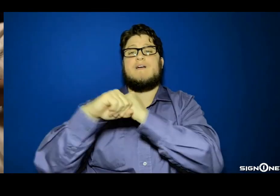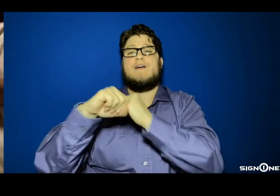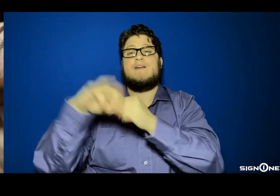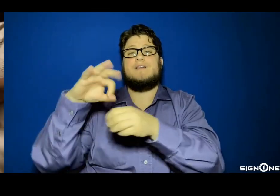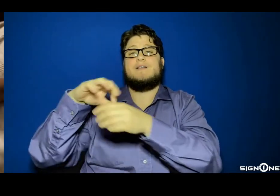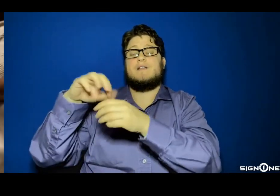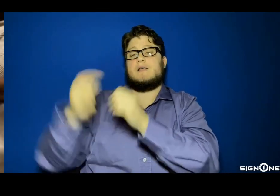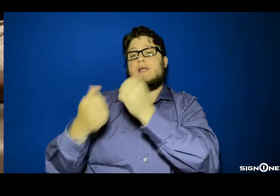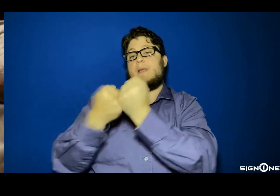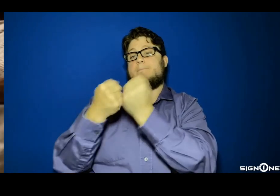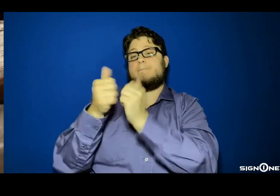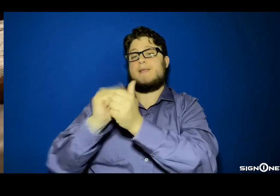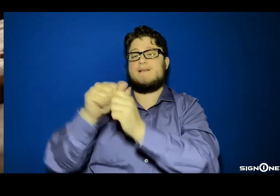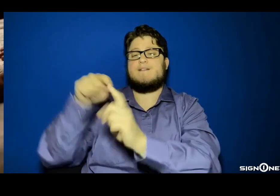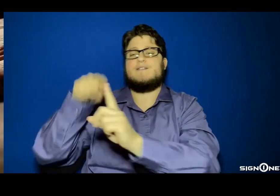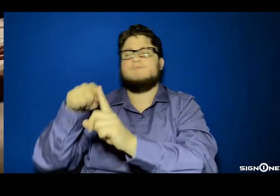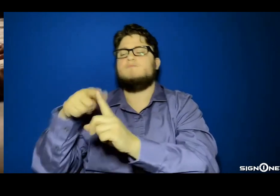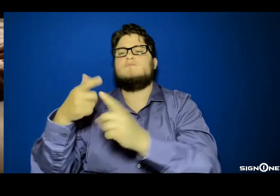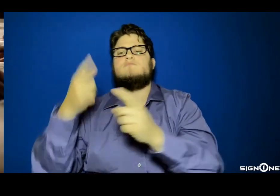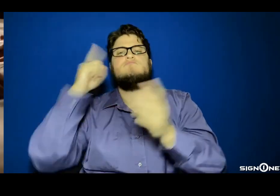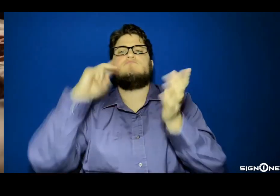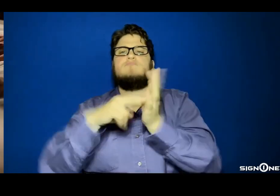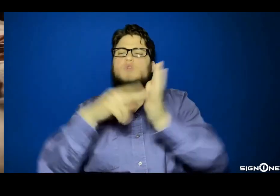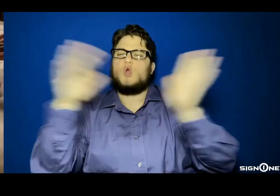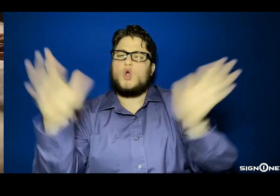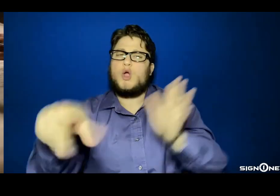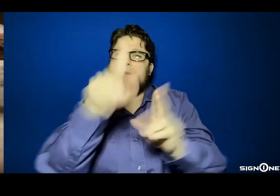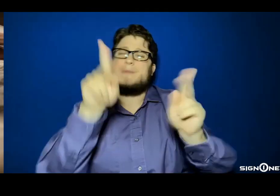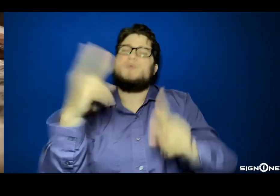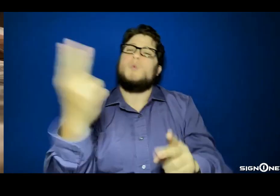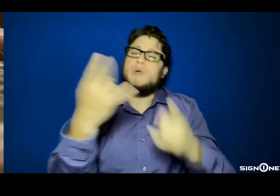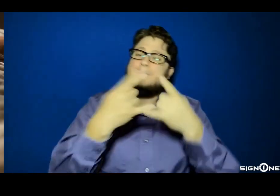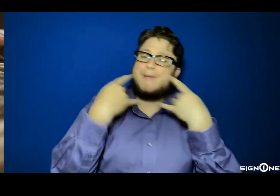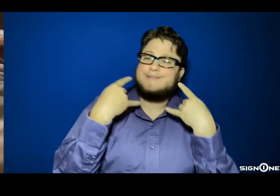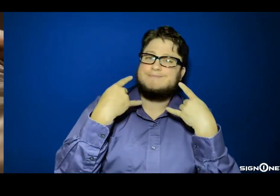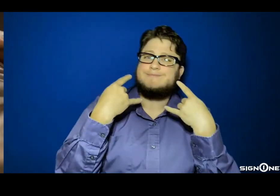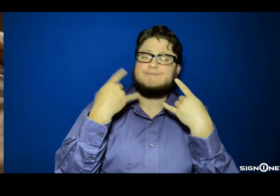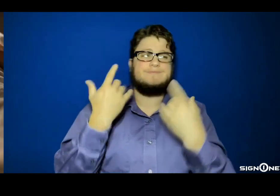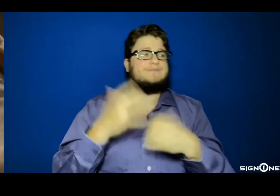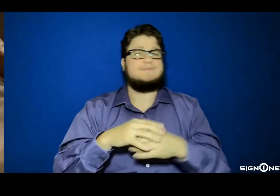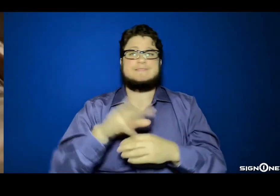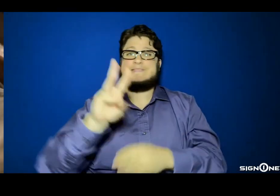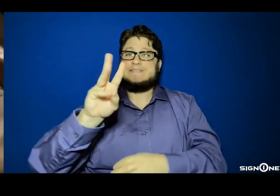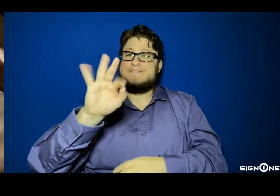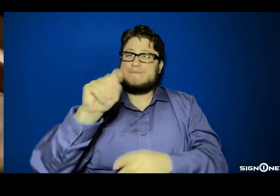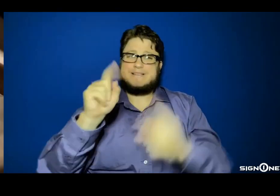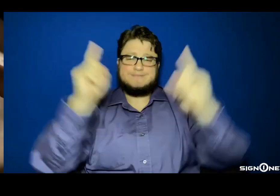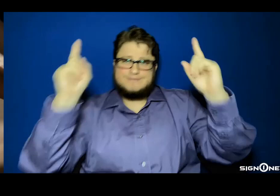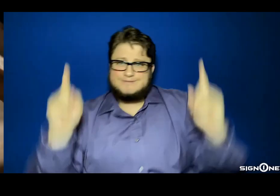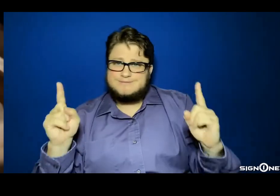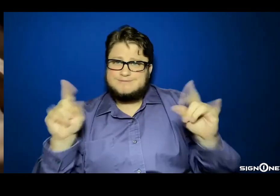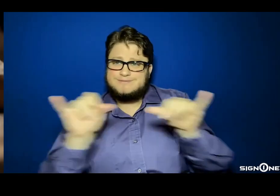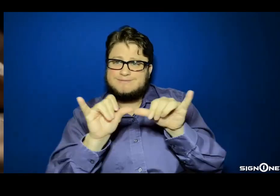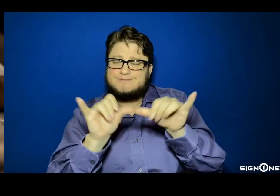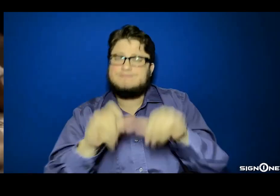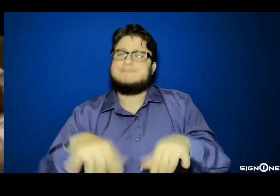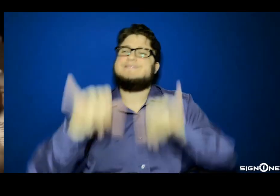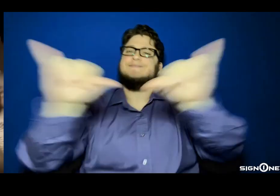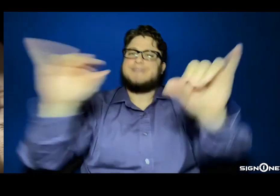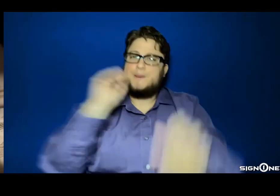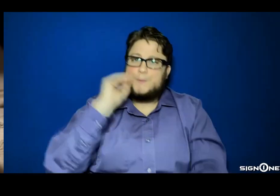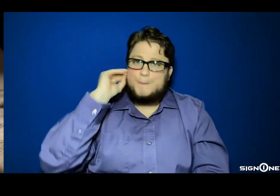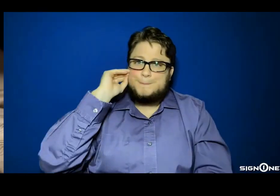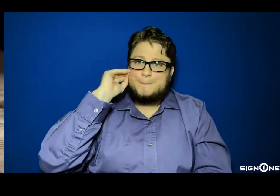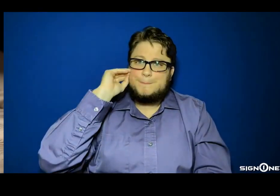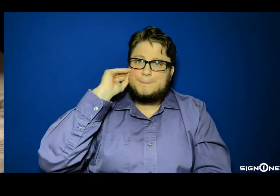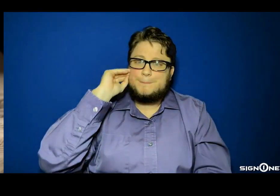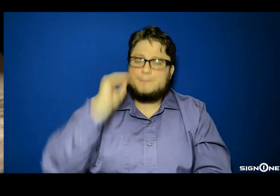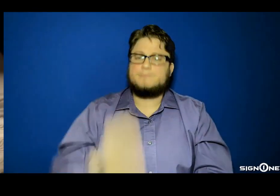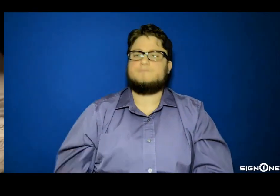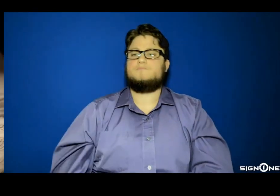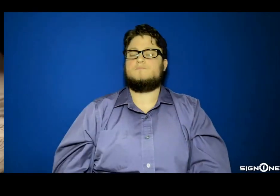The ad campaign is aimed to encourage people to wear a mask, keep their distance and stay home.